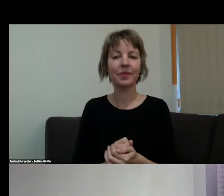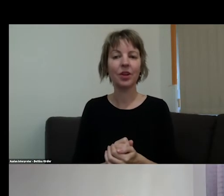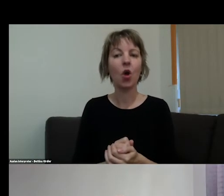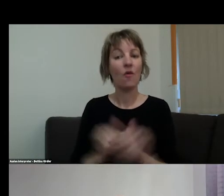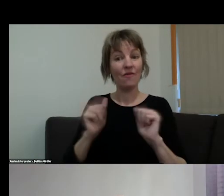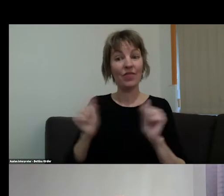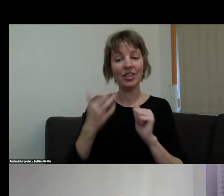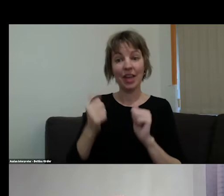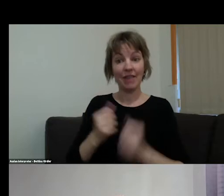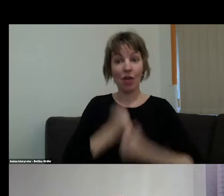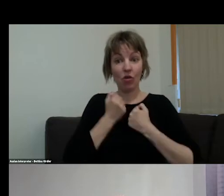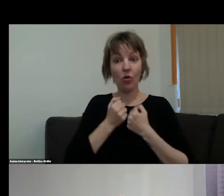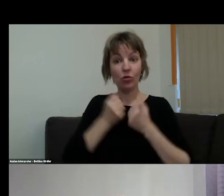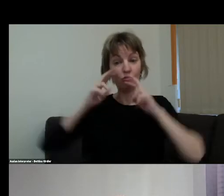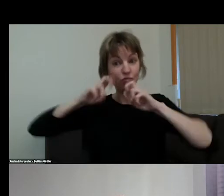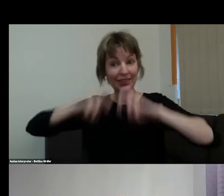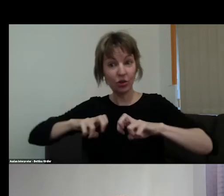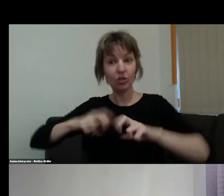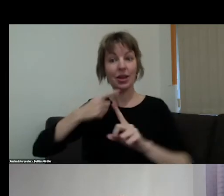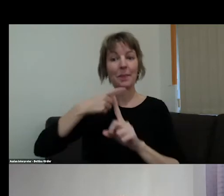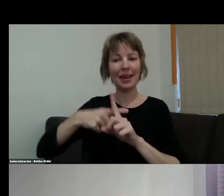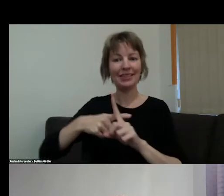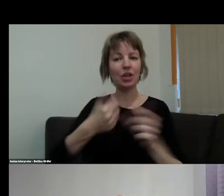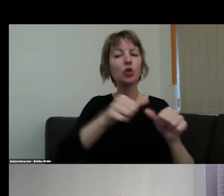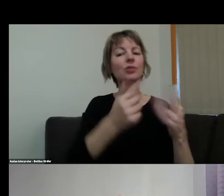We've found that to be really successful.